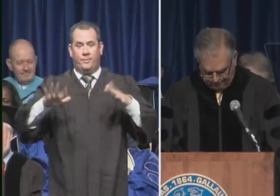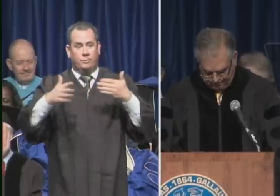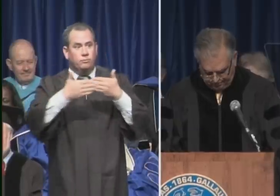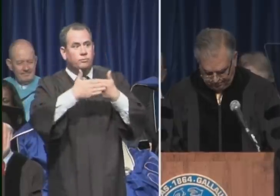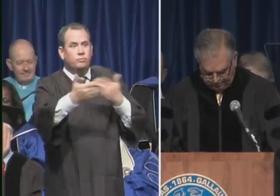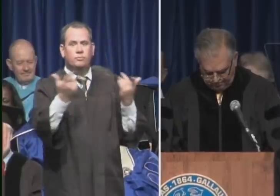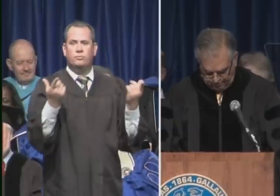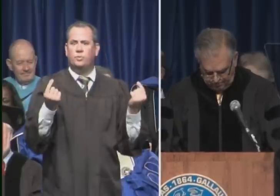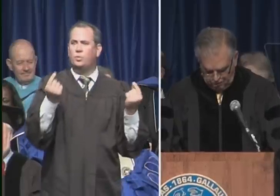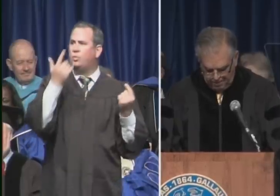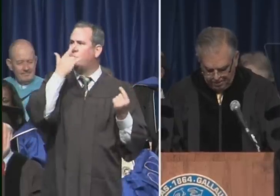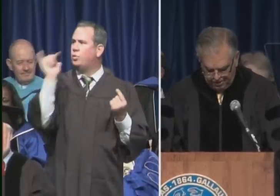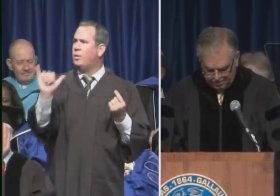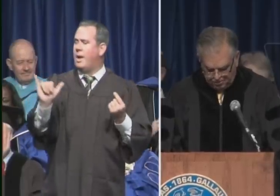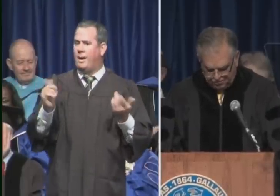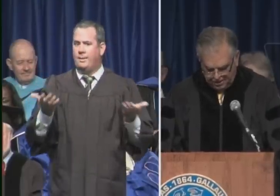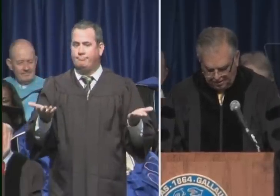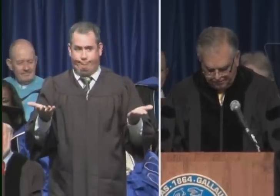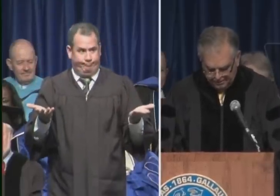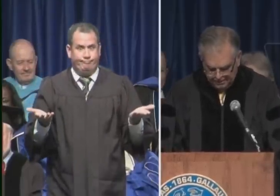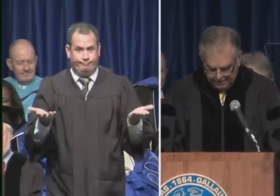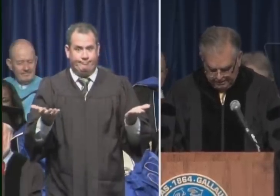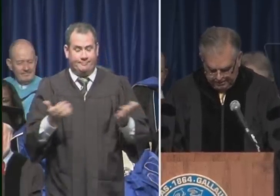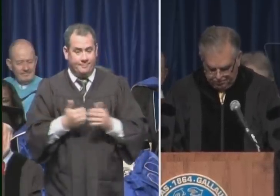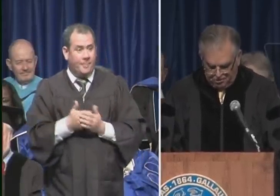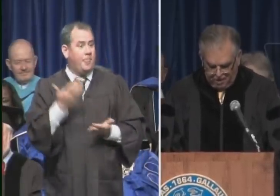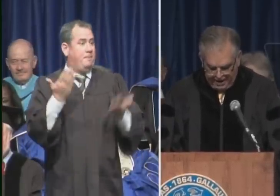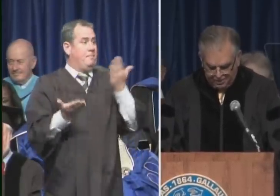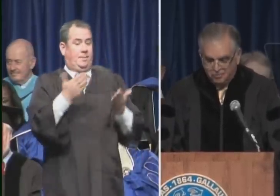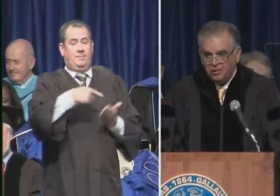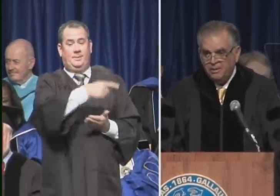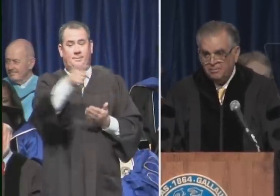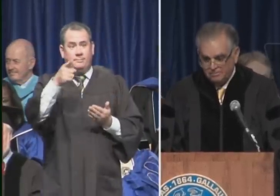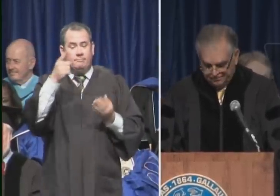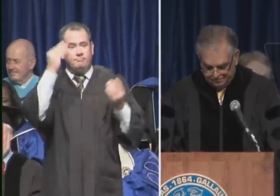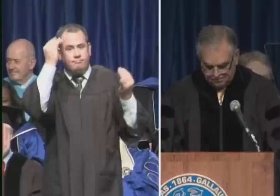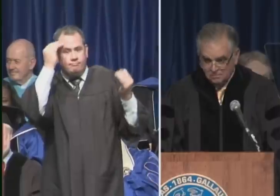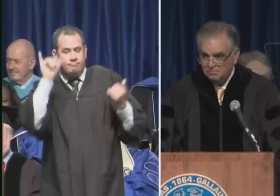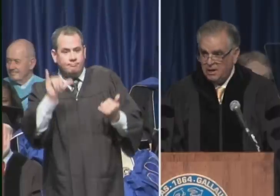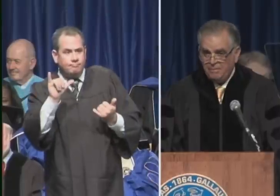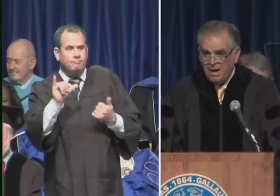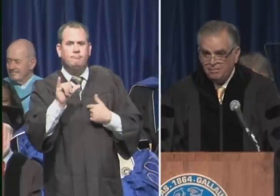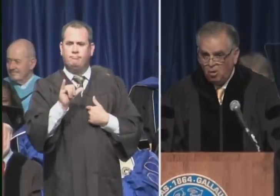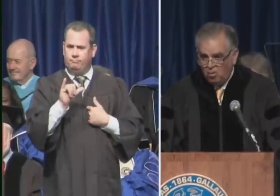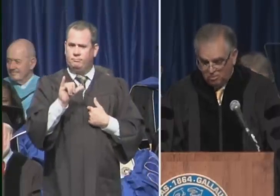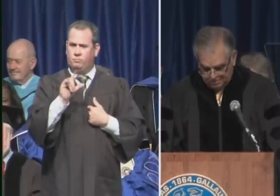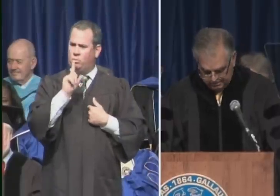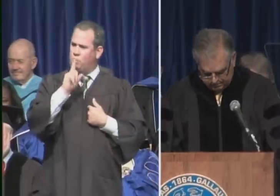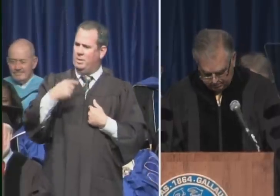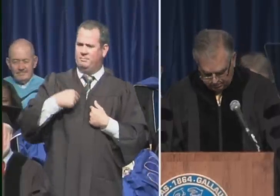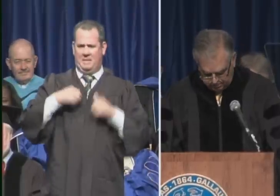you may think to yourself: Sure, I can dream, but I'm not bold.